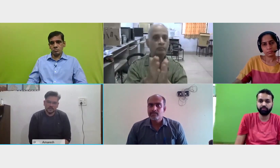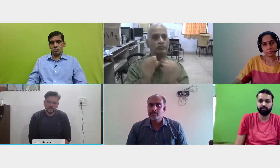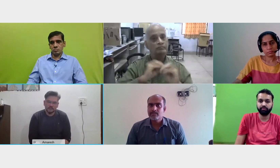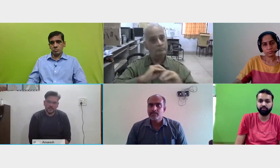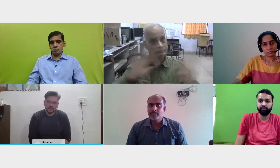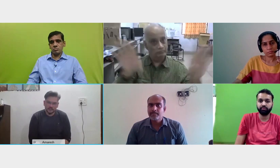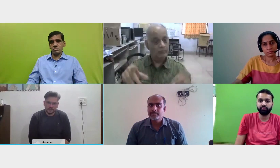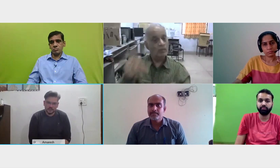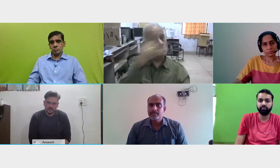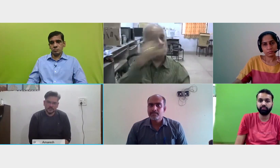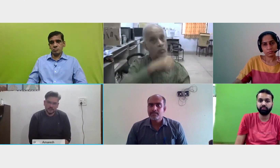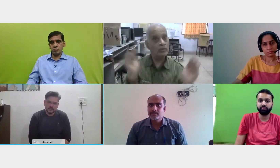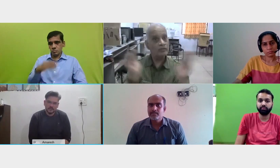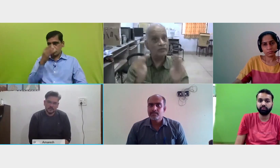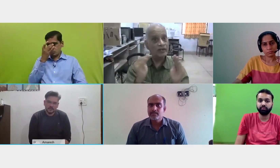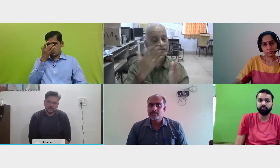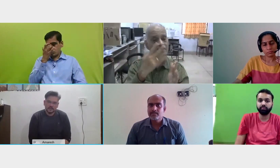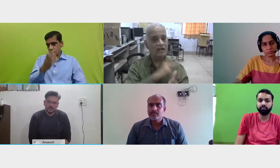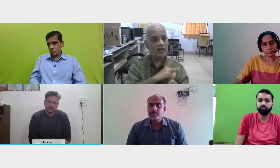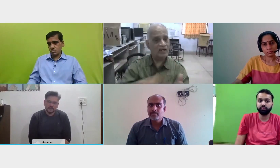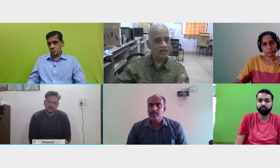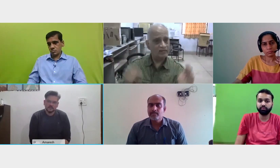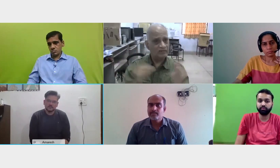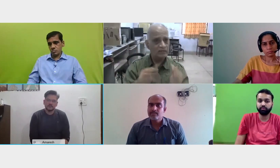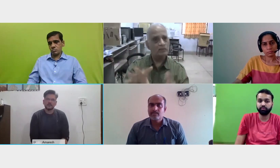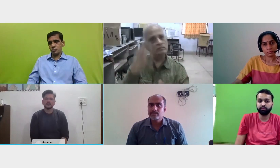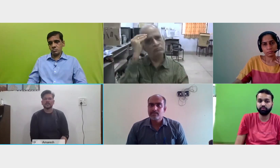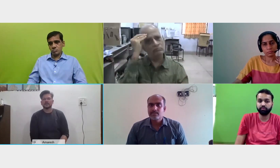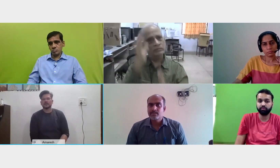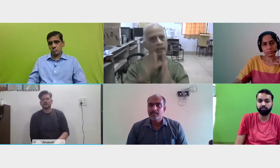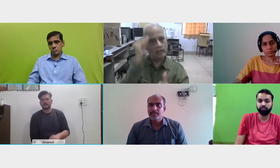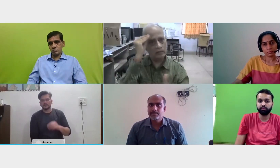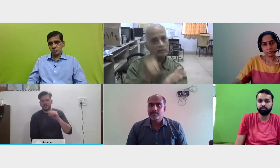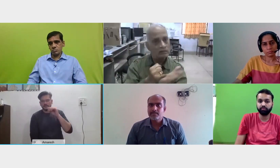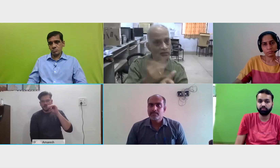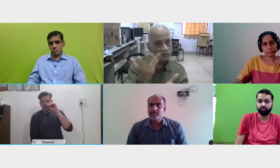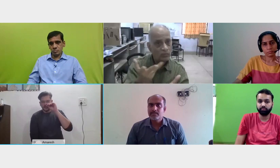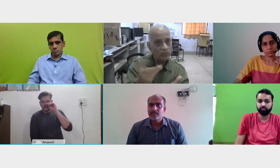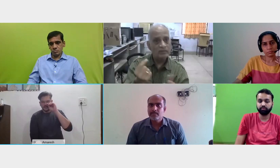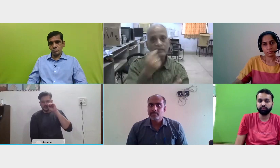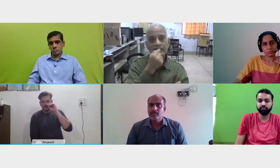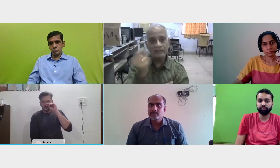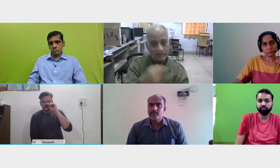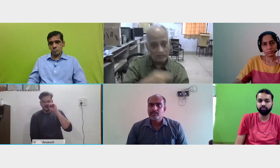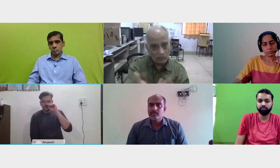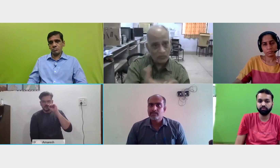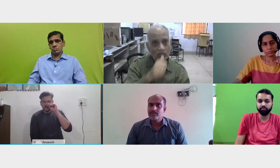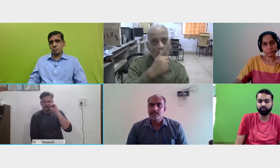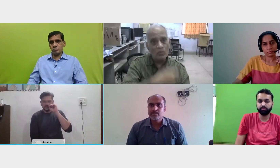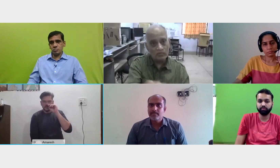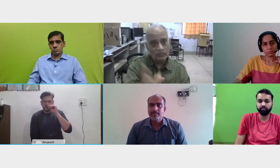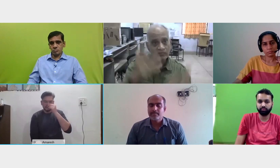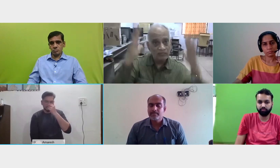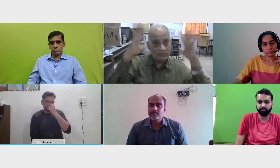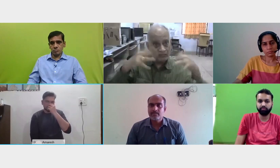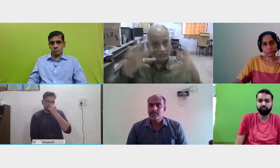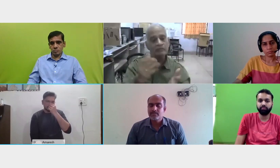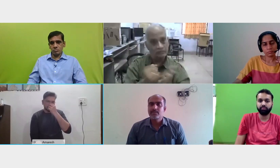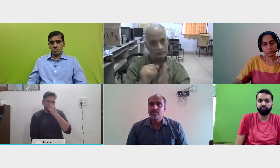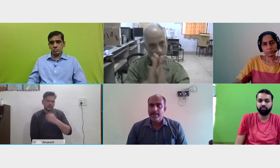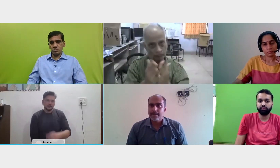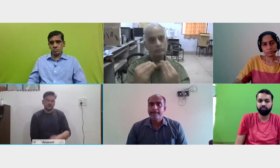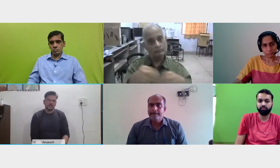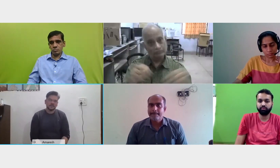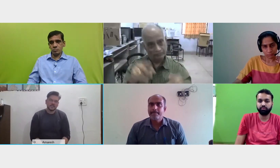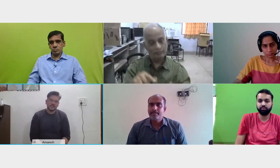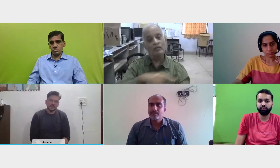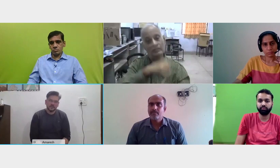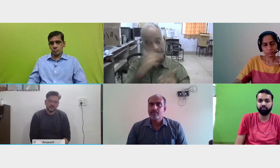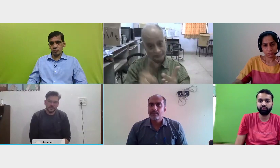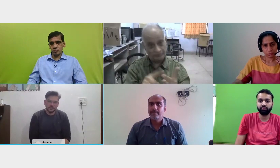on that and we had made a dictionary so in the state of Karnataka you know like in the